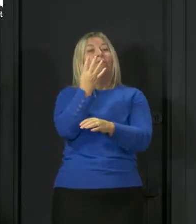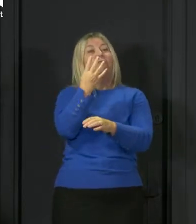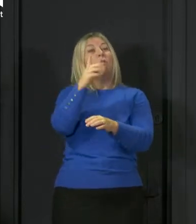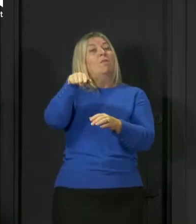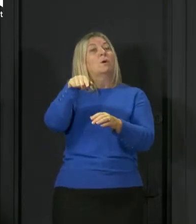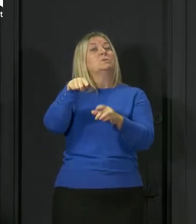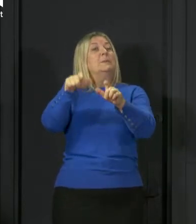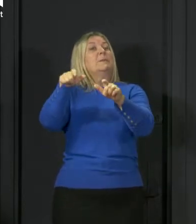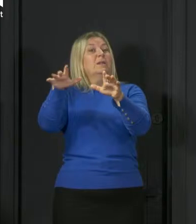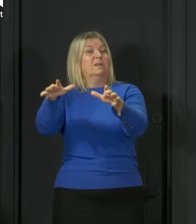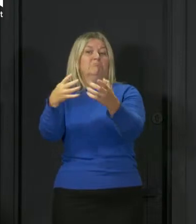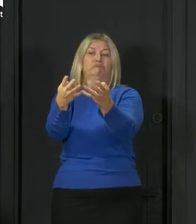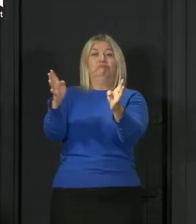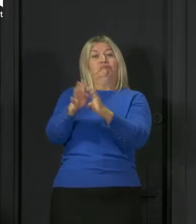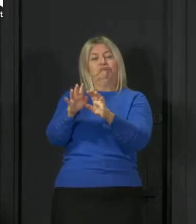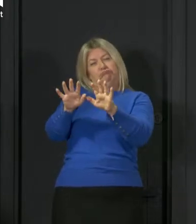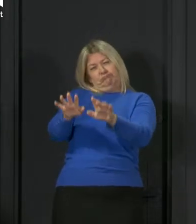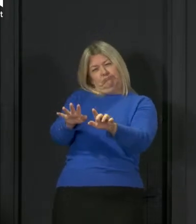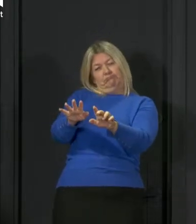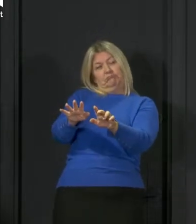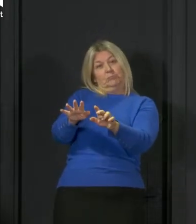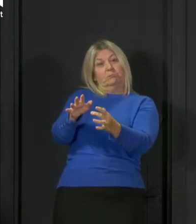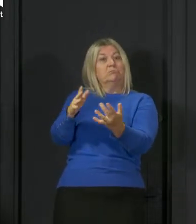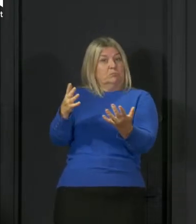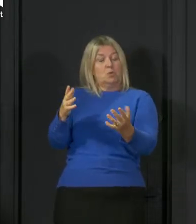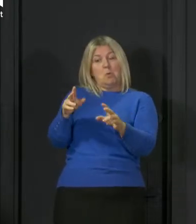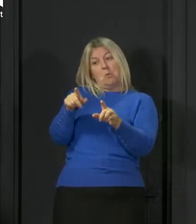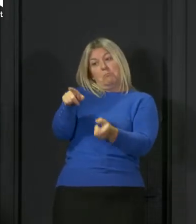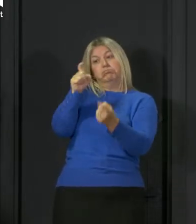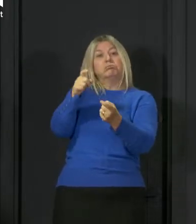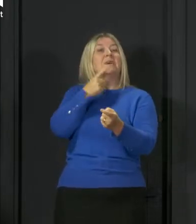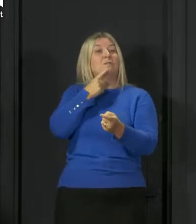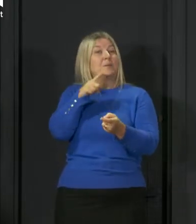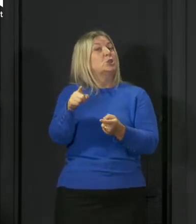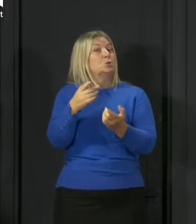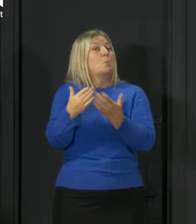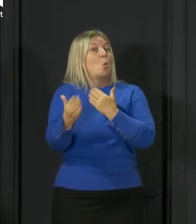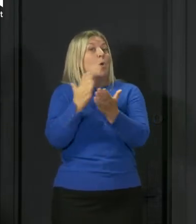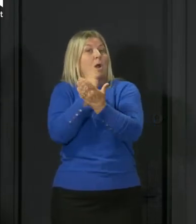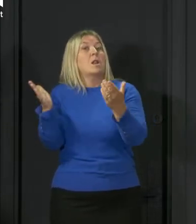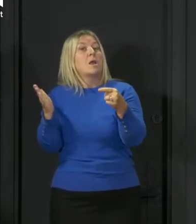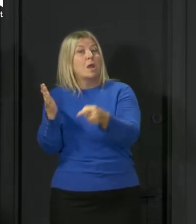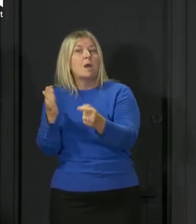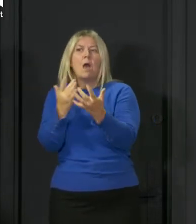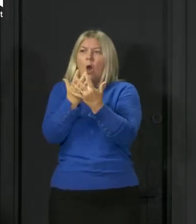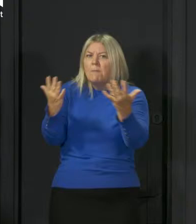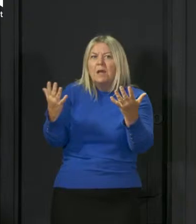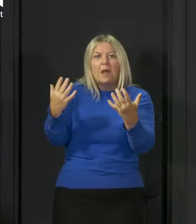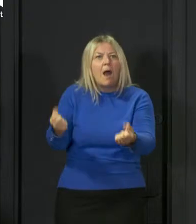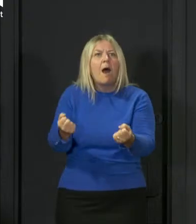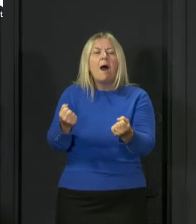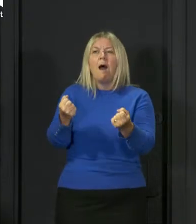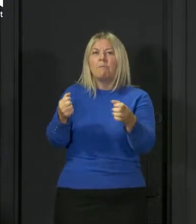So it gives you access to more information about the number of cases and the level of infection,